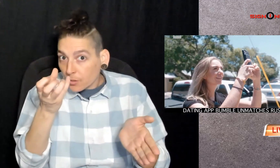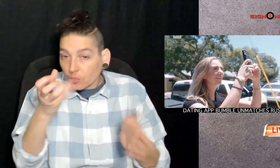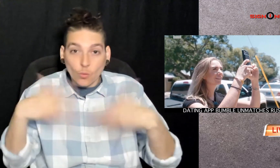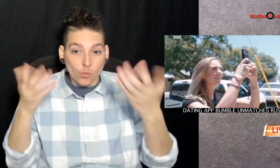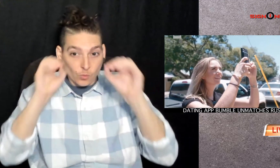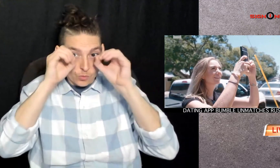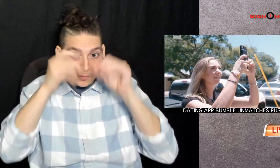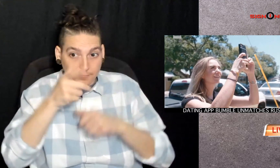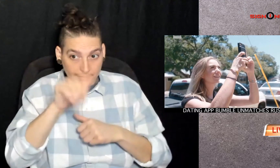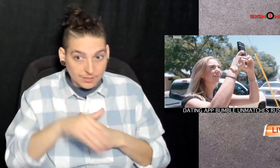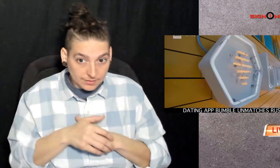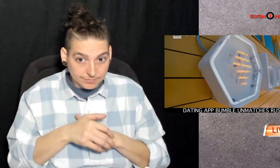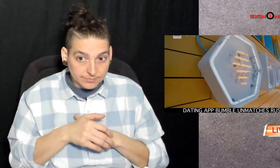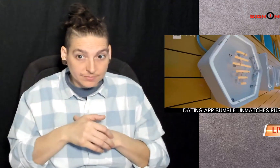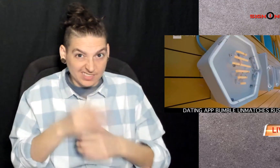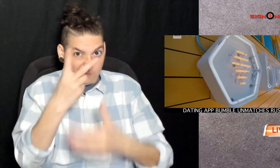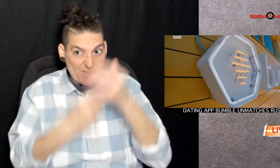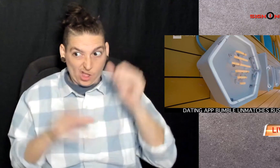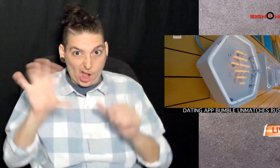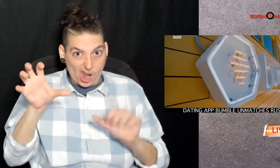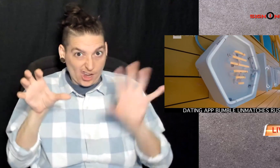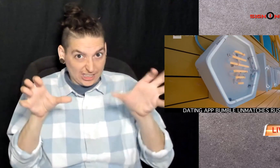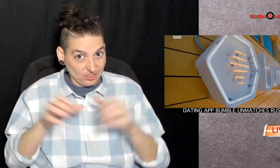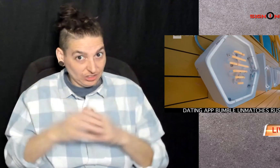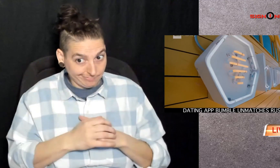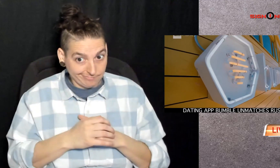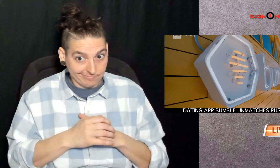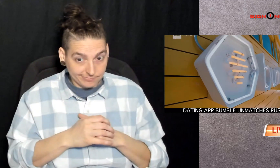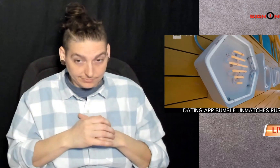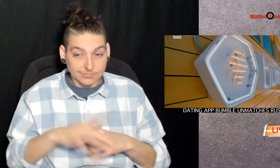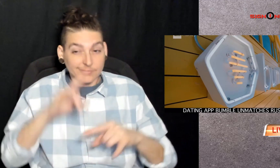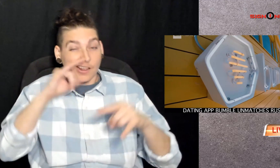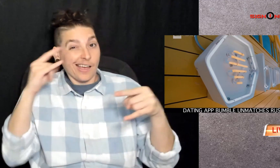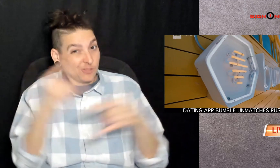means it won't be possible to download the app from Apple and Google play stores in both